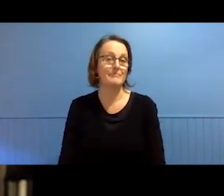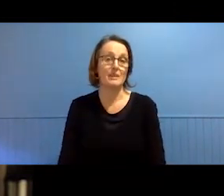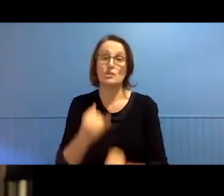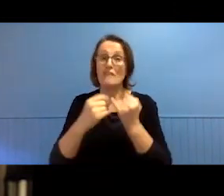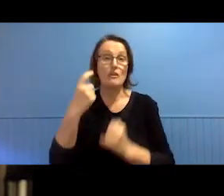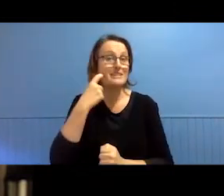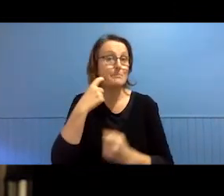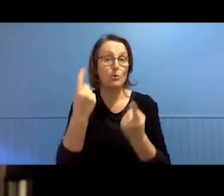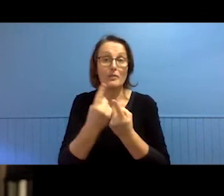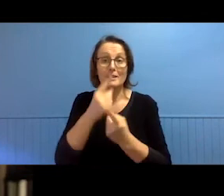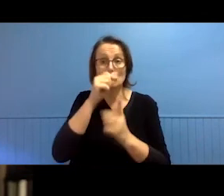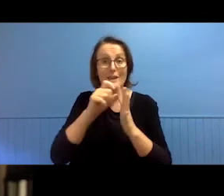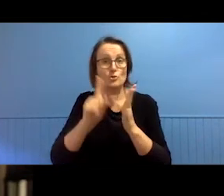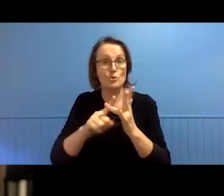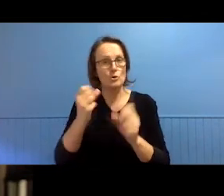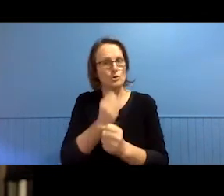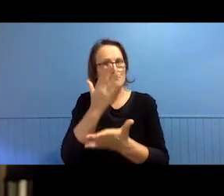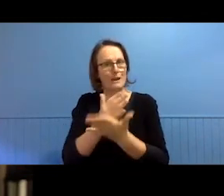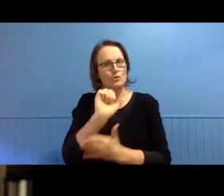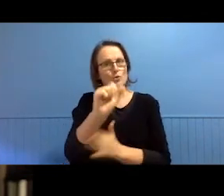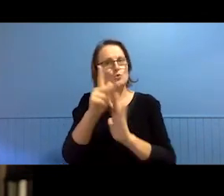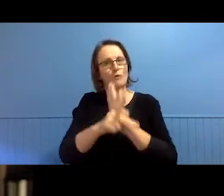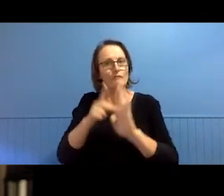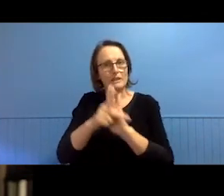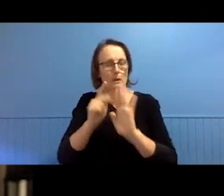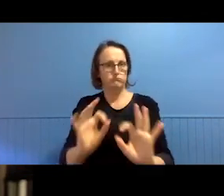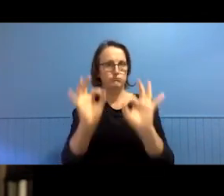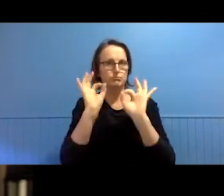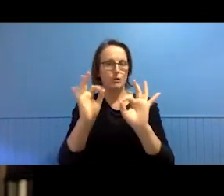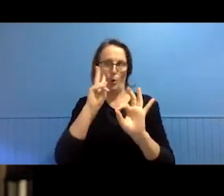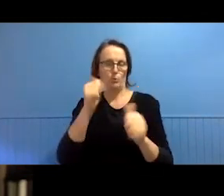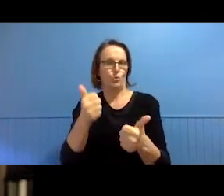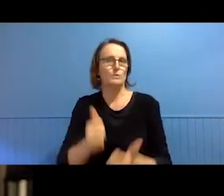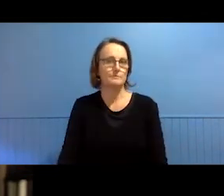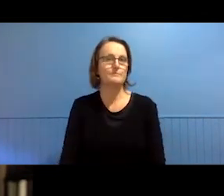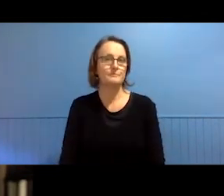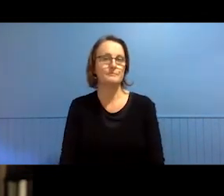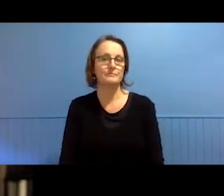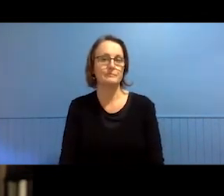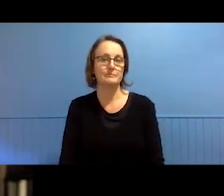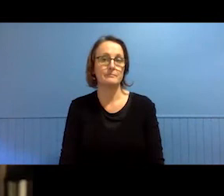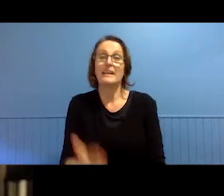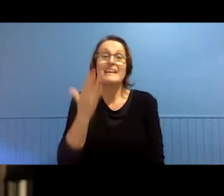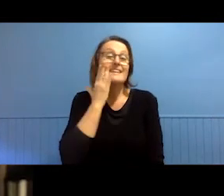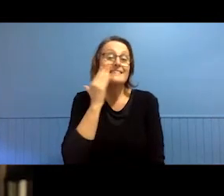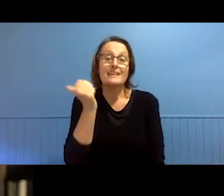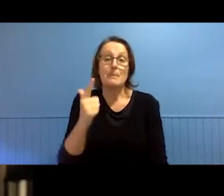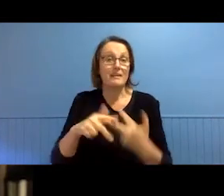you can do really make your video really accessible and look really good. Even if you're just streaming off a single iPhone, these kind of